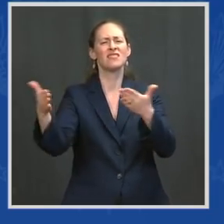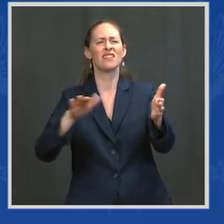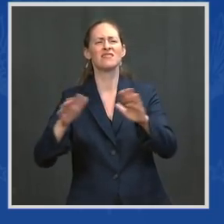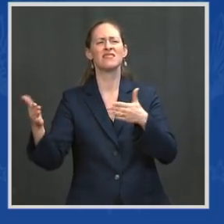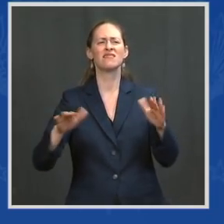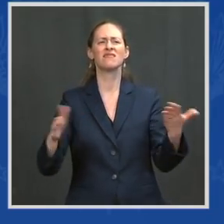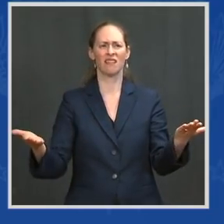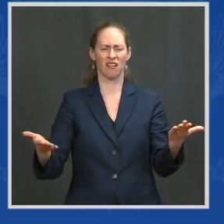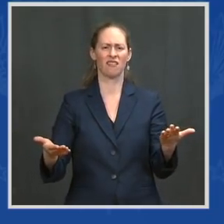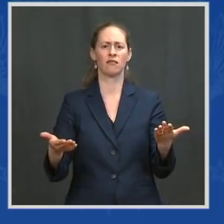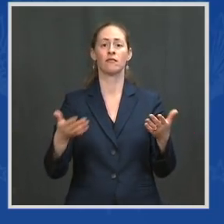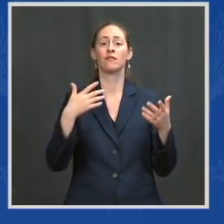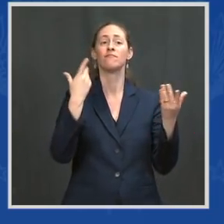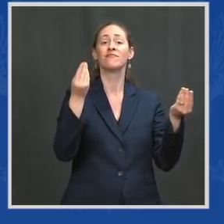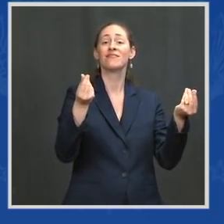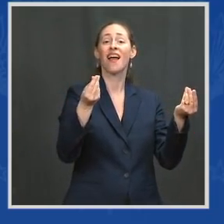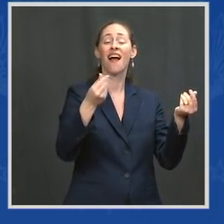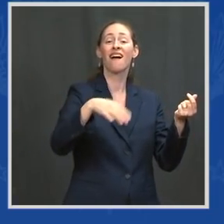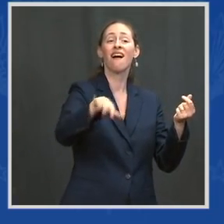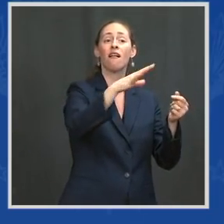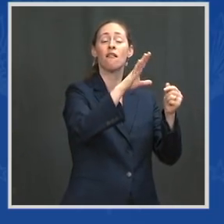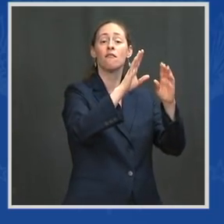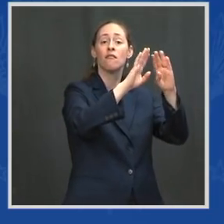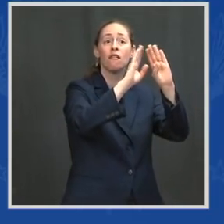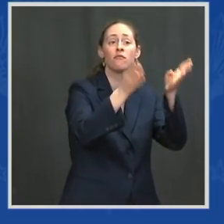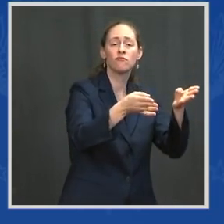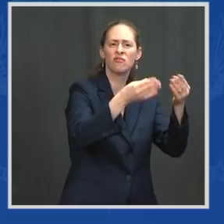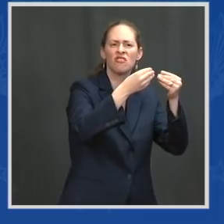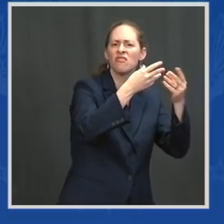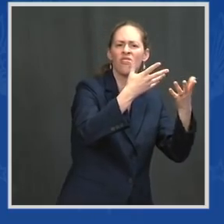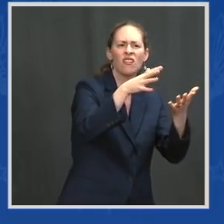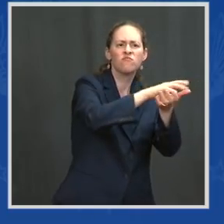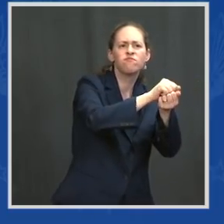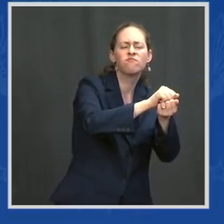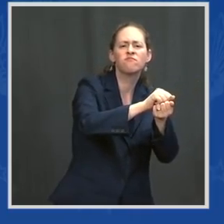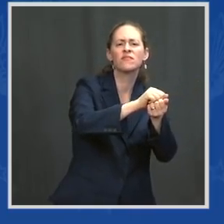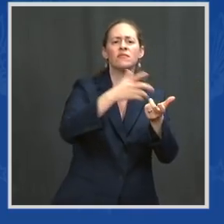loss of infrastructure, COVID-19 and natural disasters